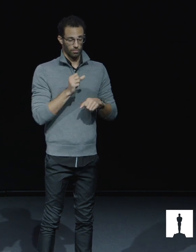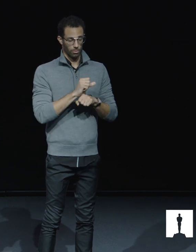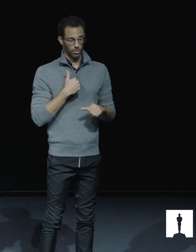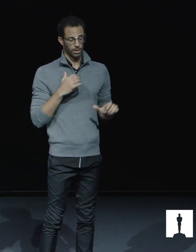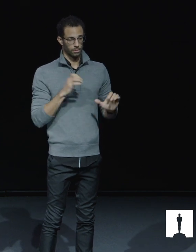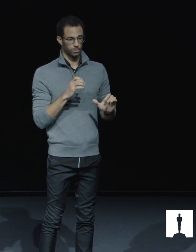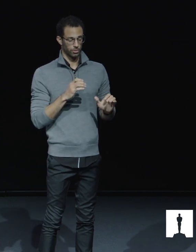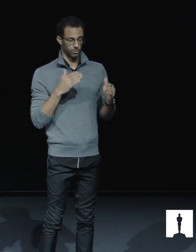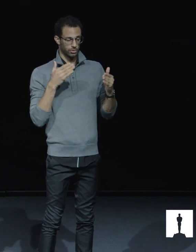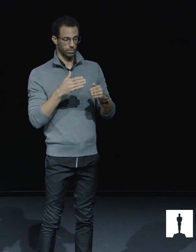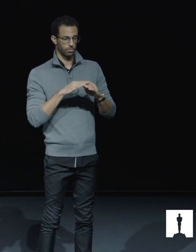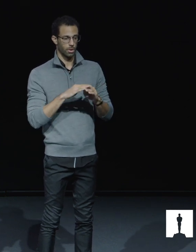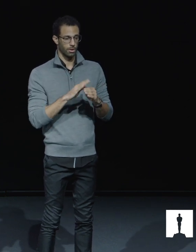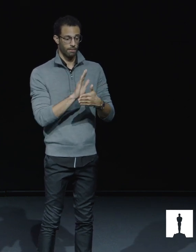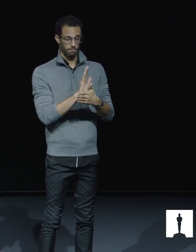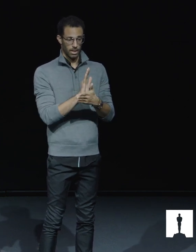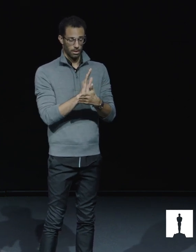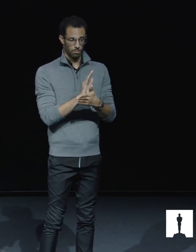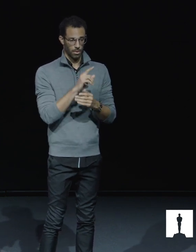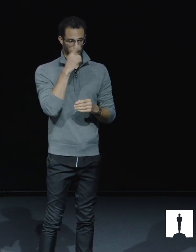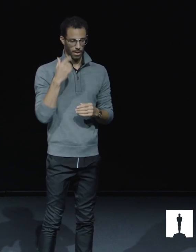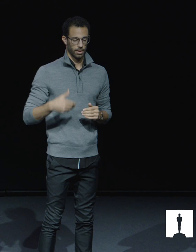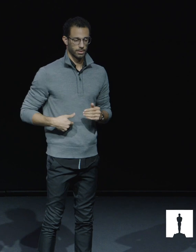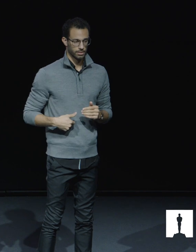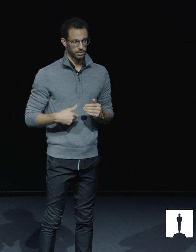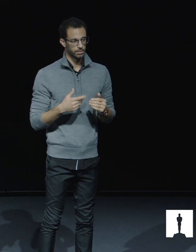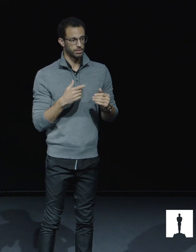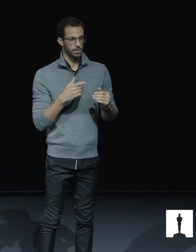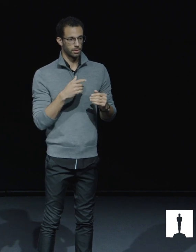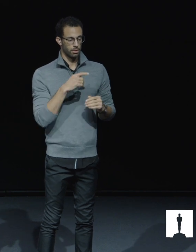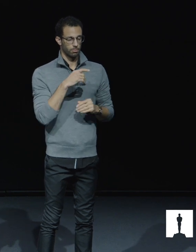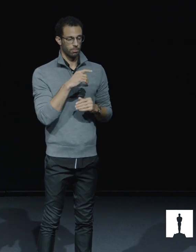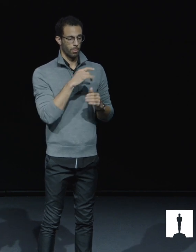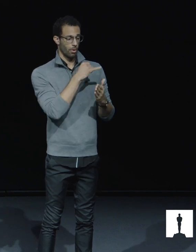is film Blackness, which is a meeting of the art of film and the art of Blackness. I'm